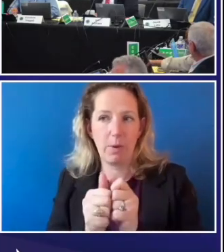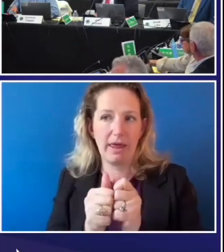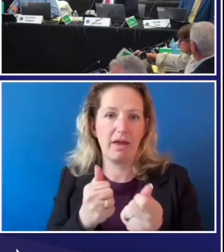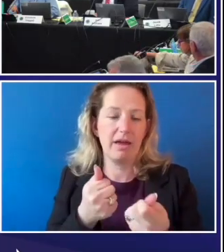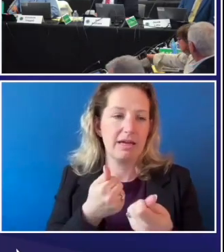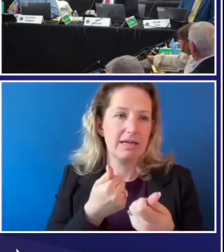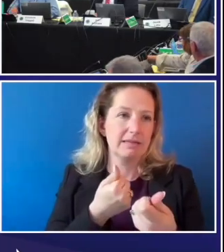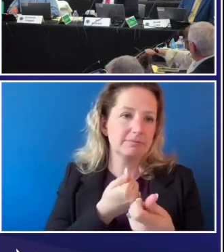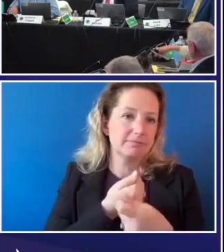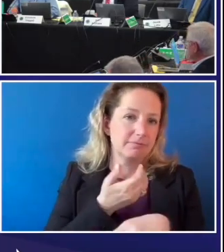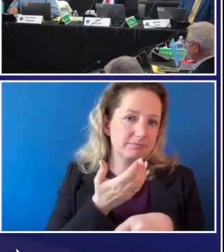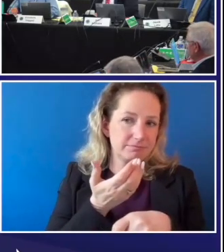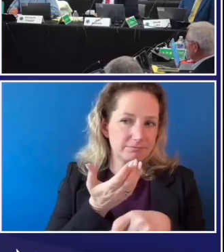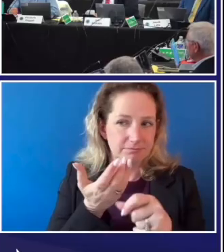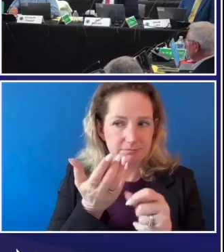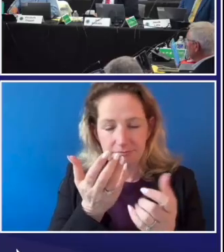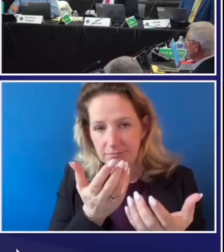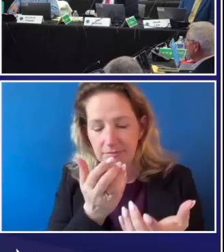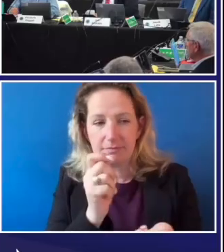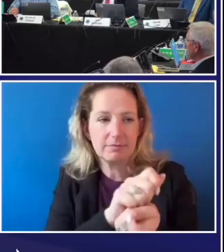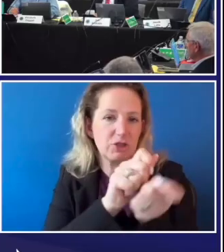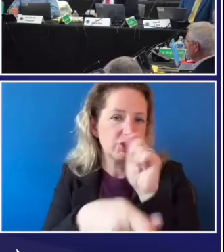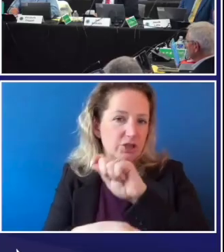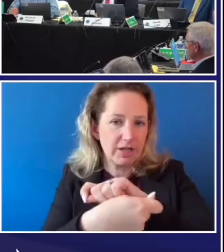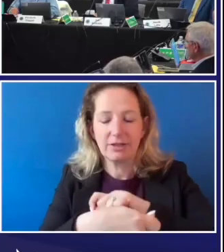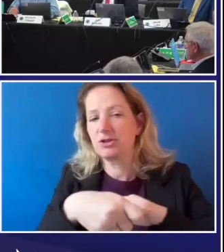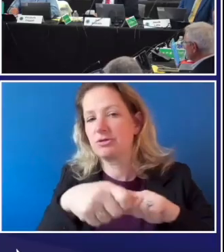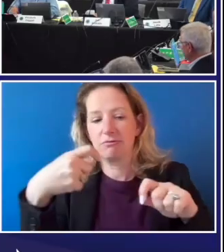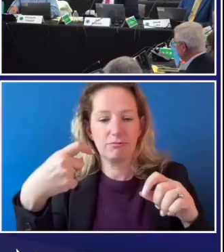So we took out the expansion of scope here, but then if you go to 32,